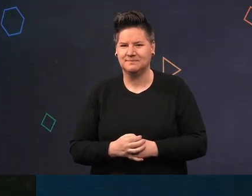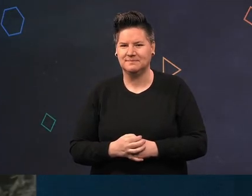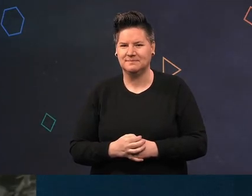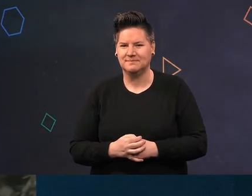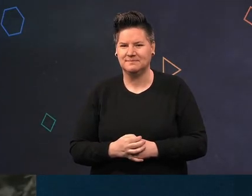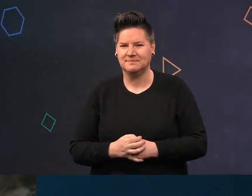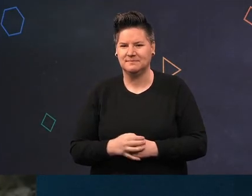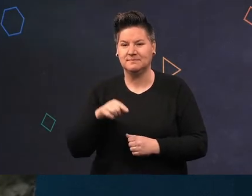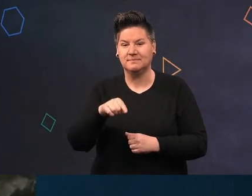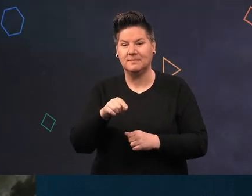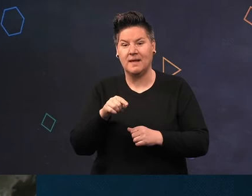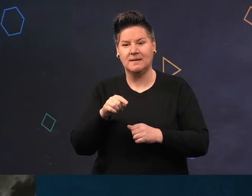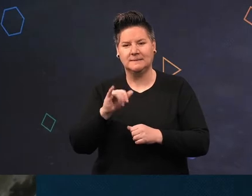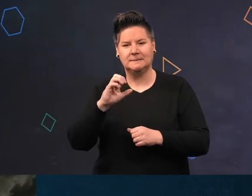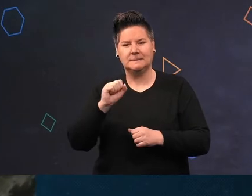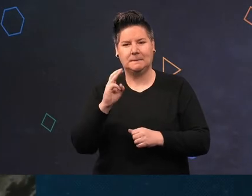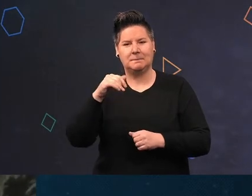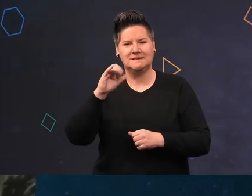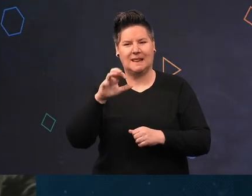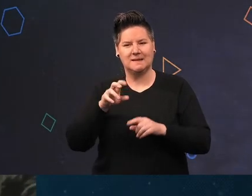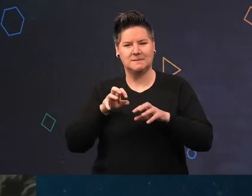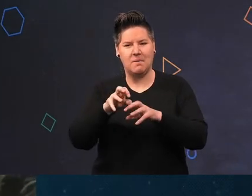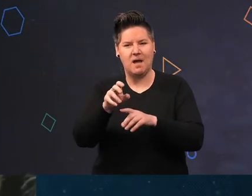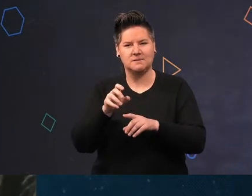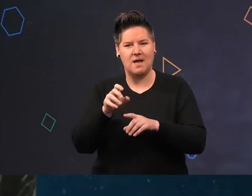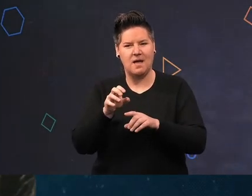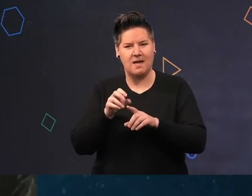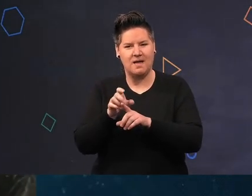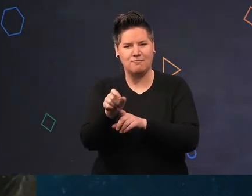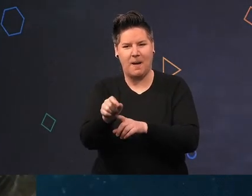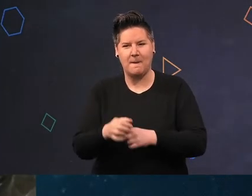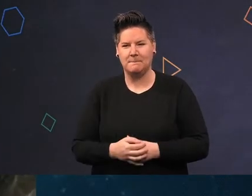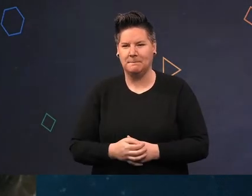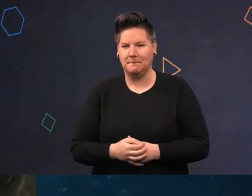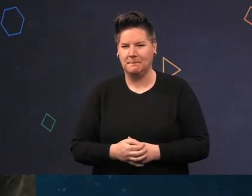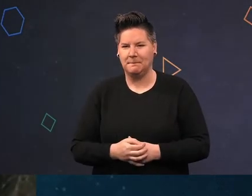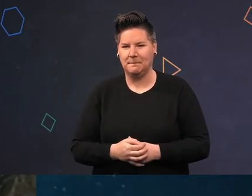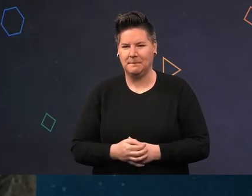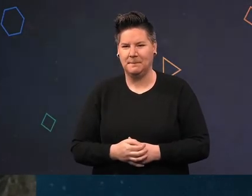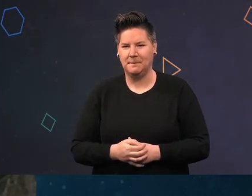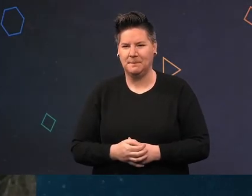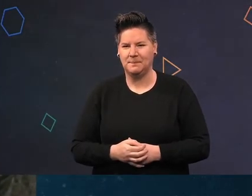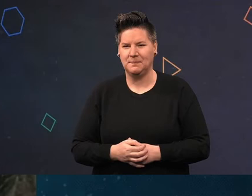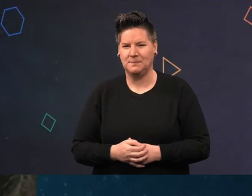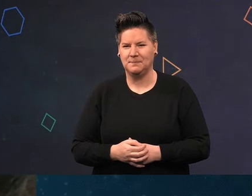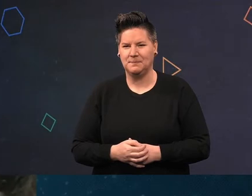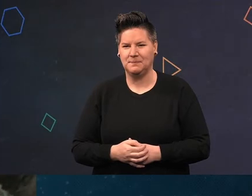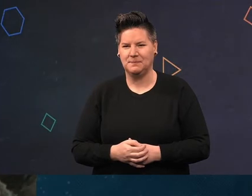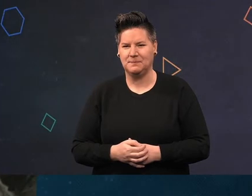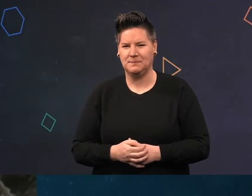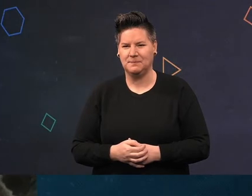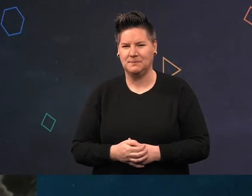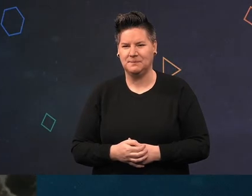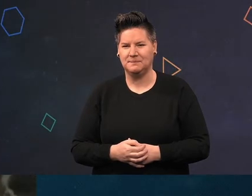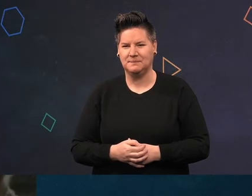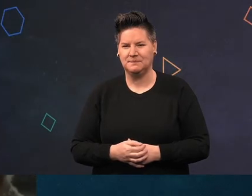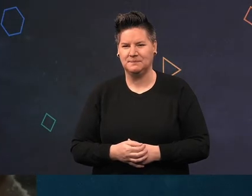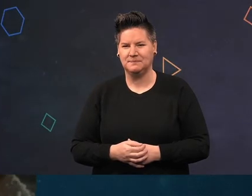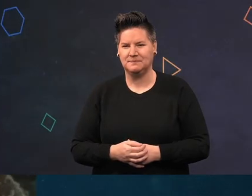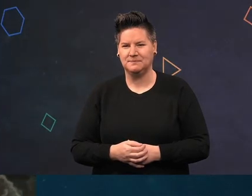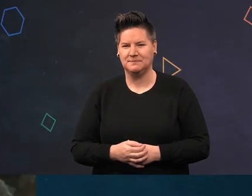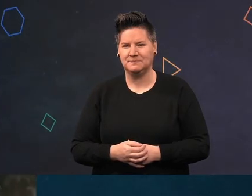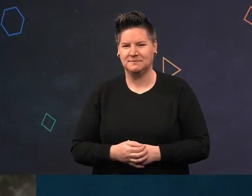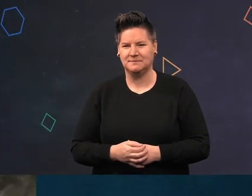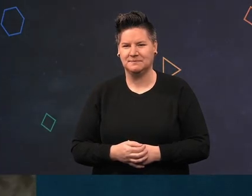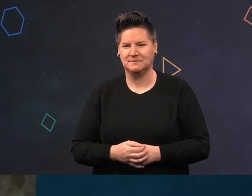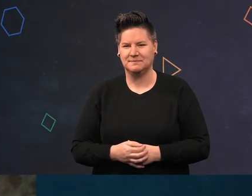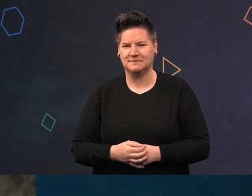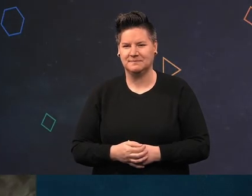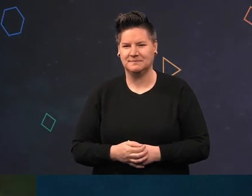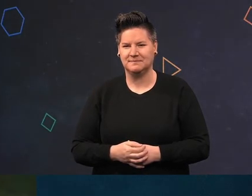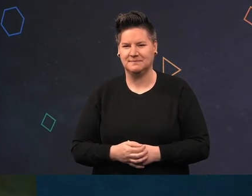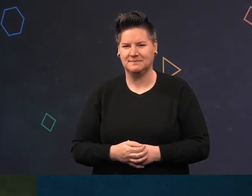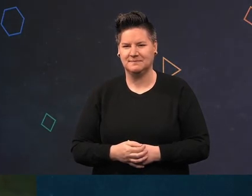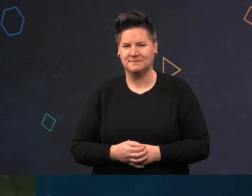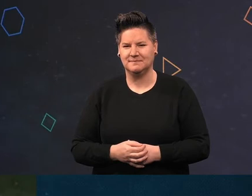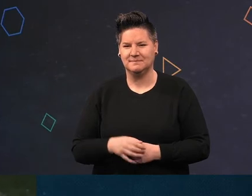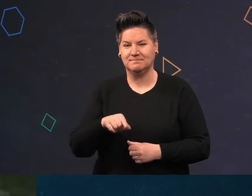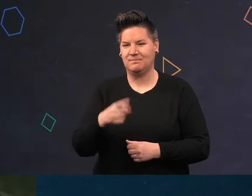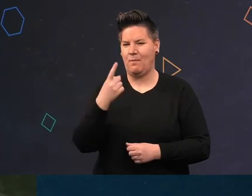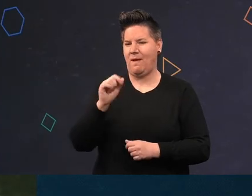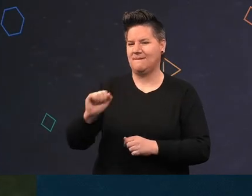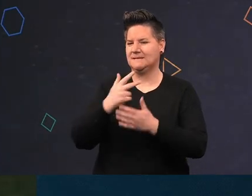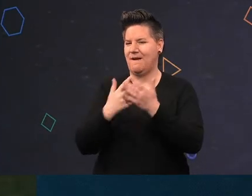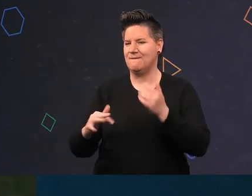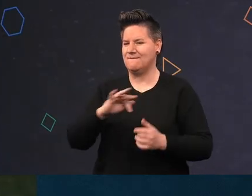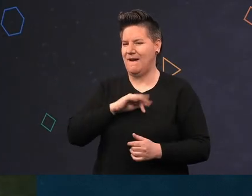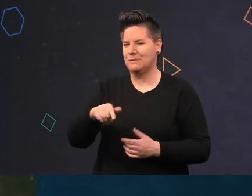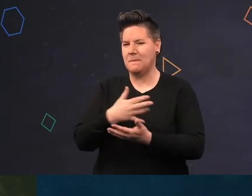Here a spindly spider crab One of the favourites, a Bloody Henry starfish.